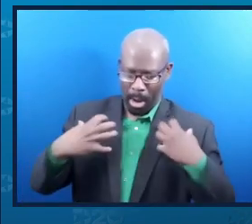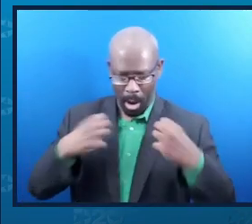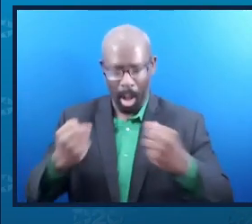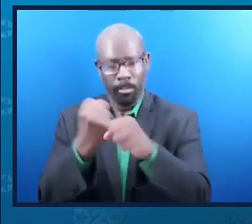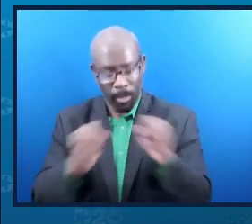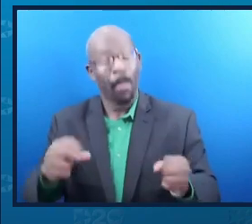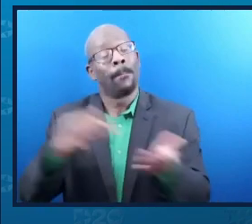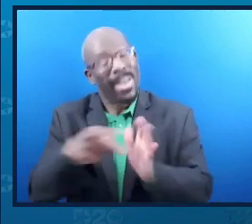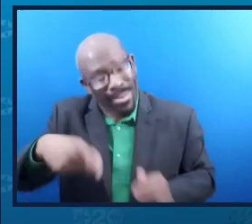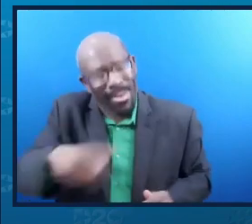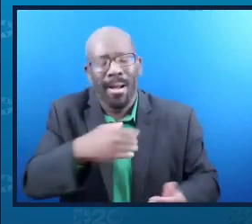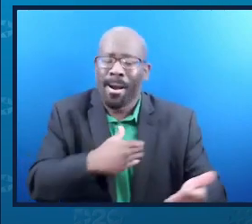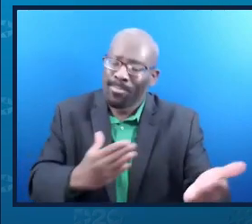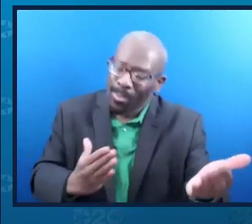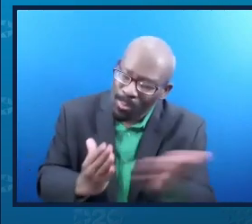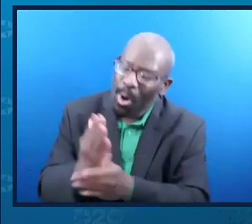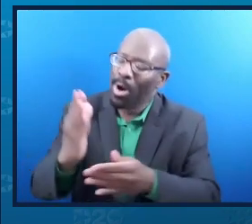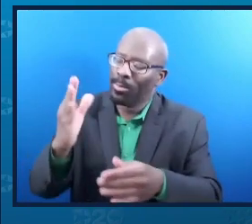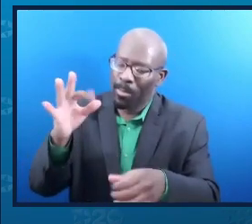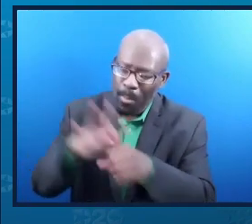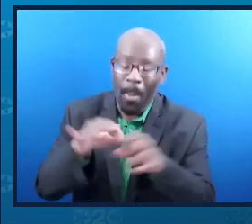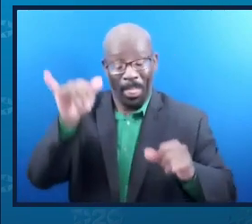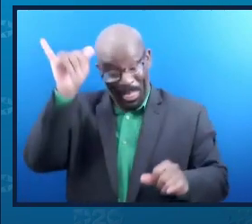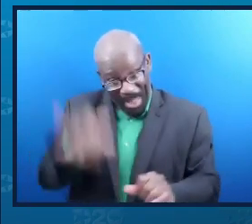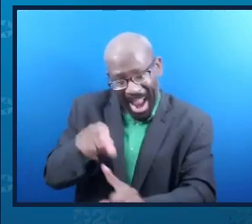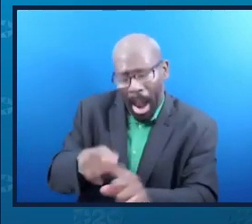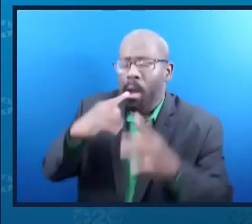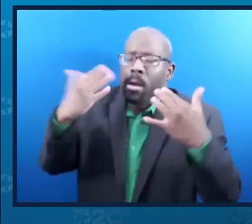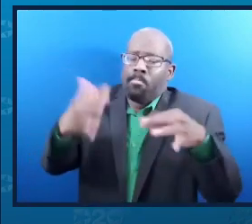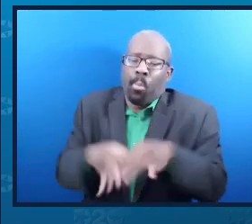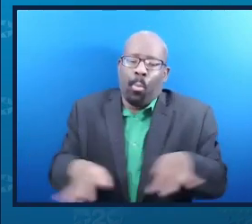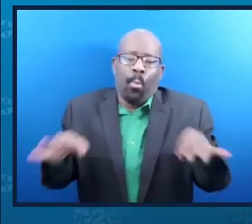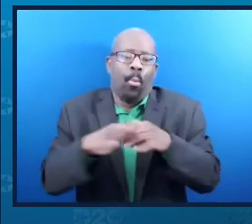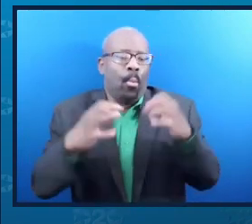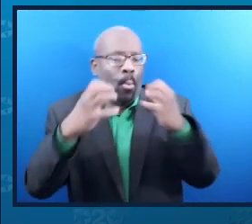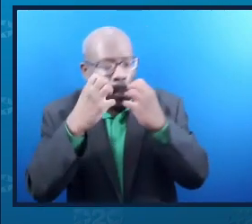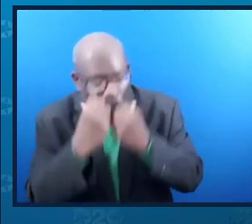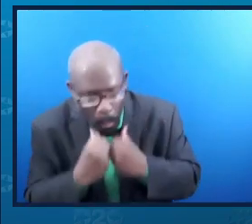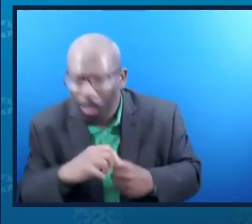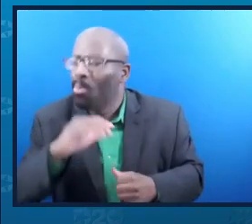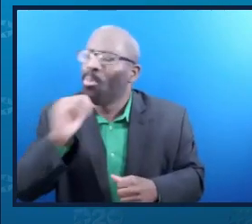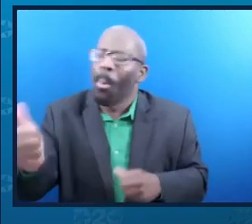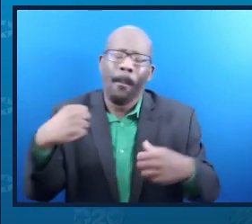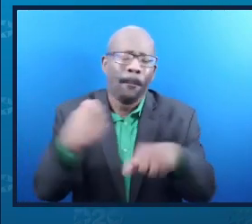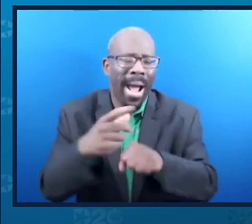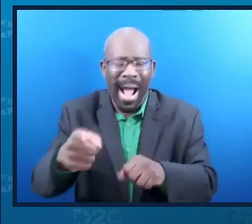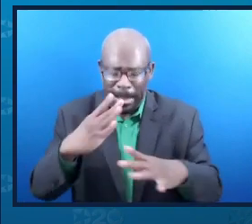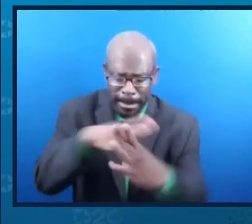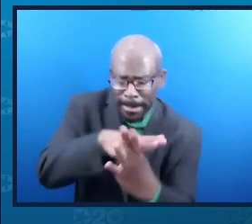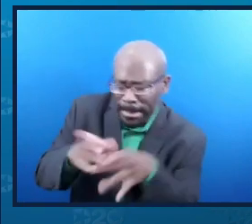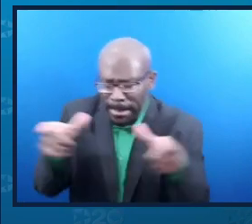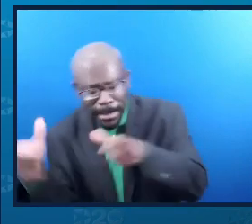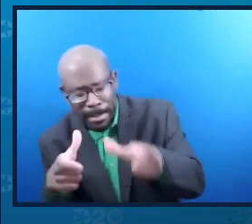EASIER FOR PEOPLE TO CAST THEIR BALLOTS, NOT HARDER.